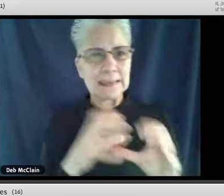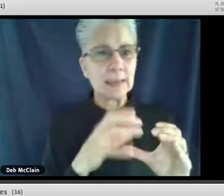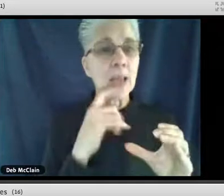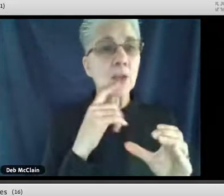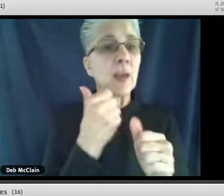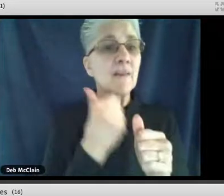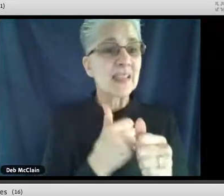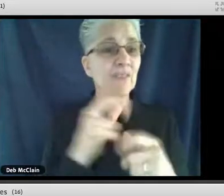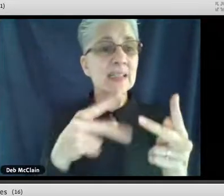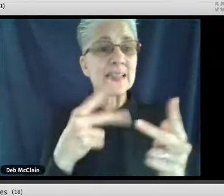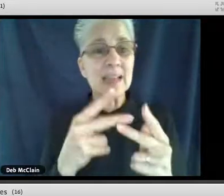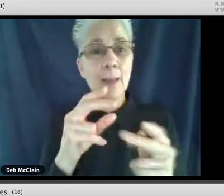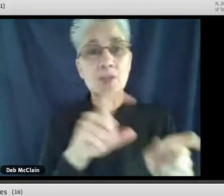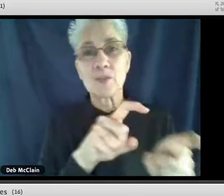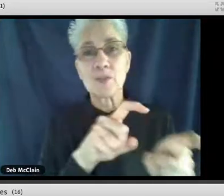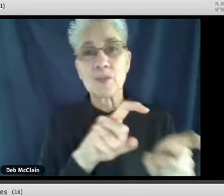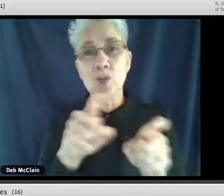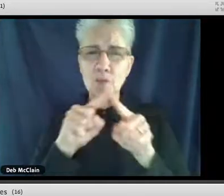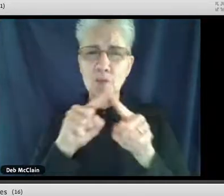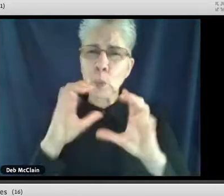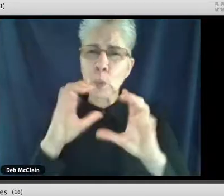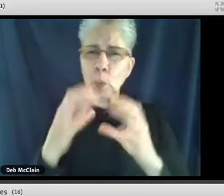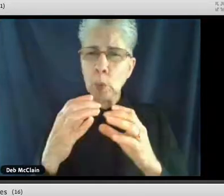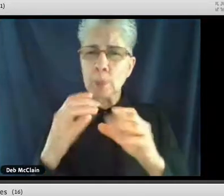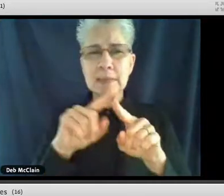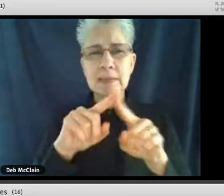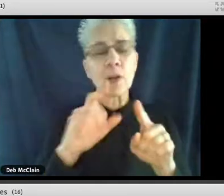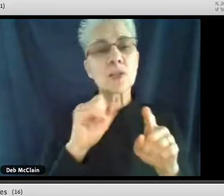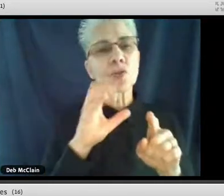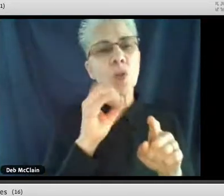slightly for different groups, but it's going to give you hard data,